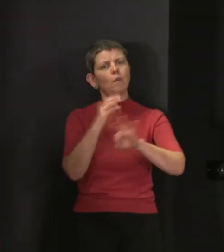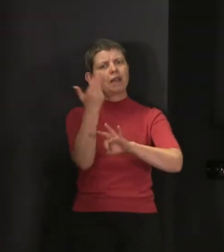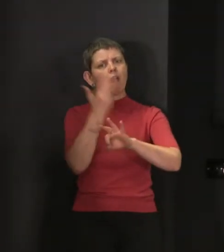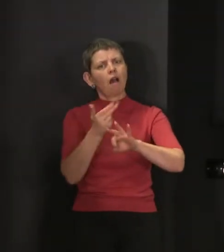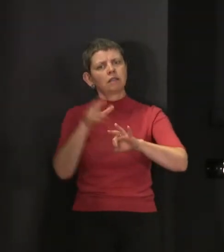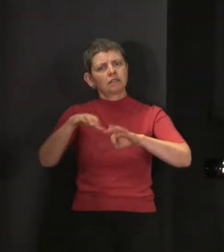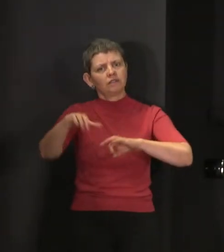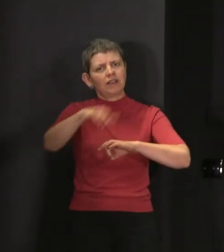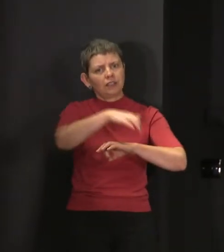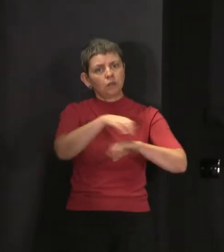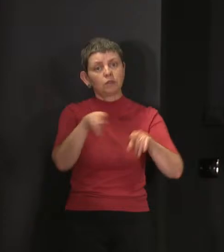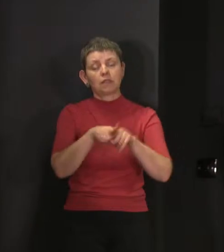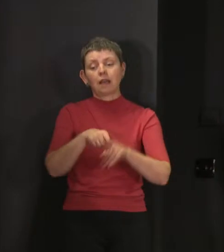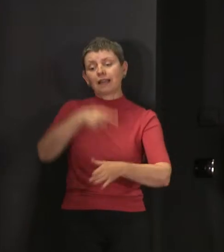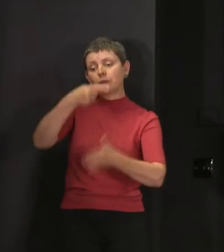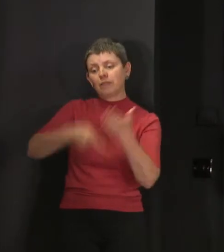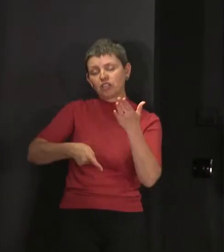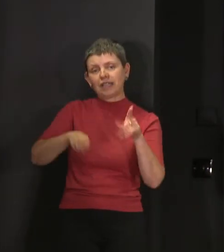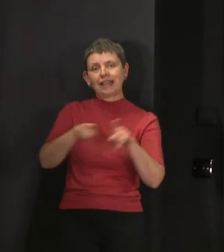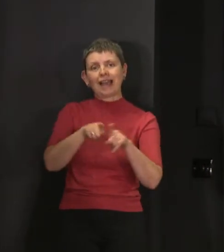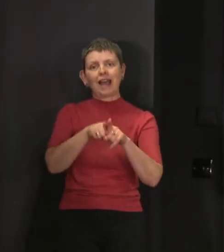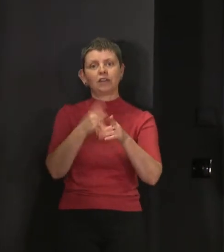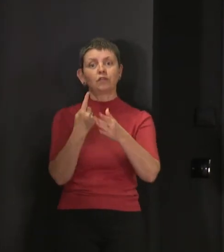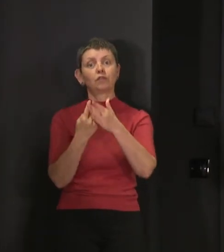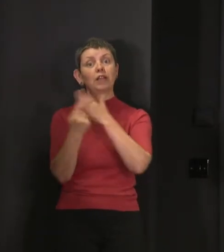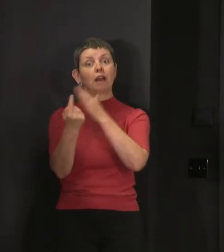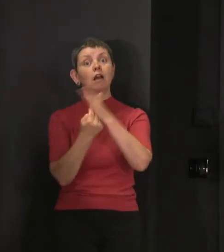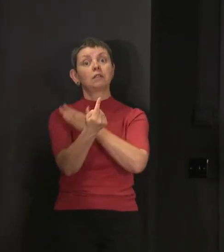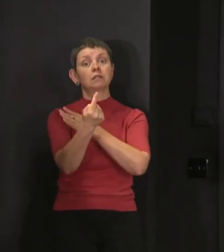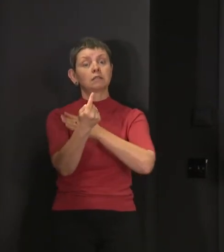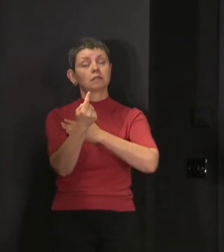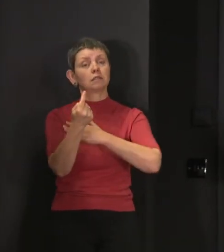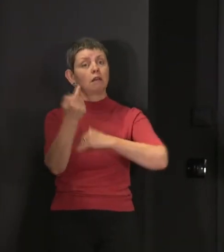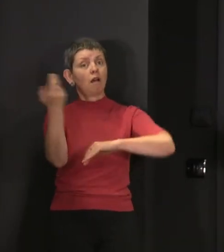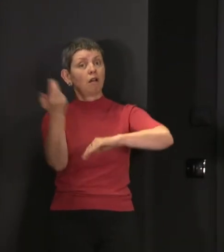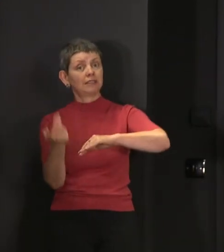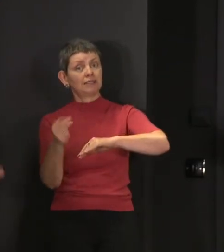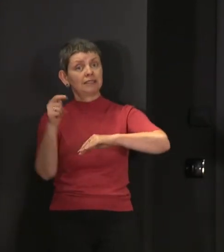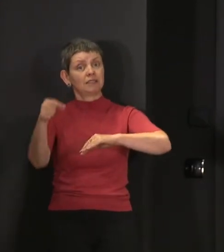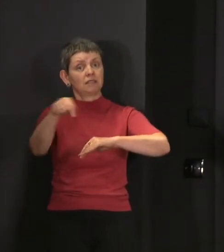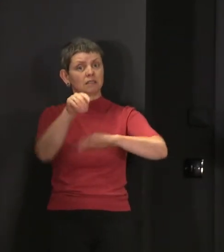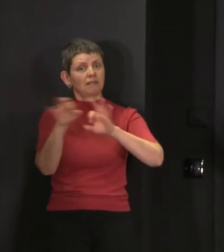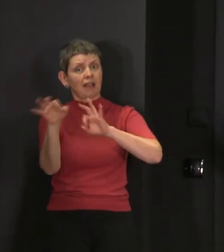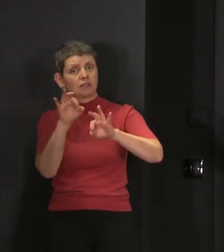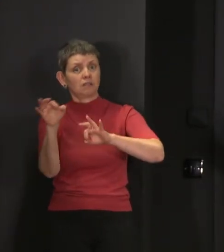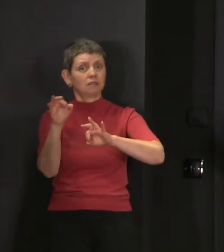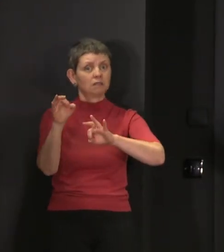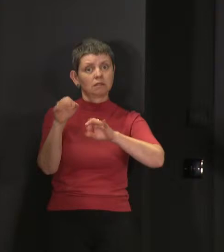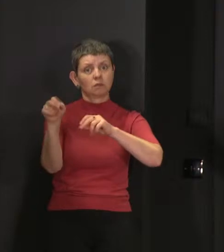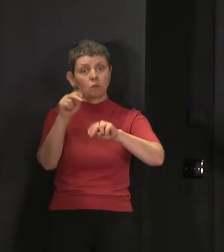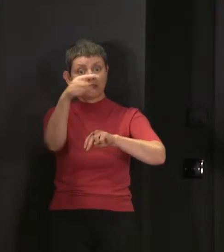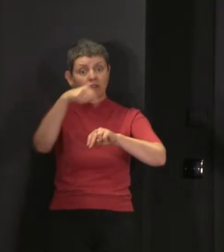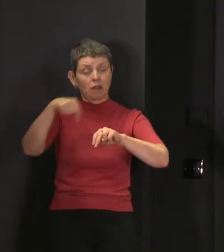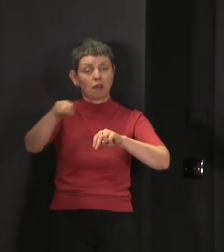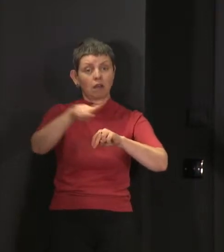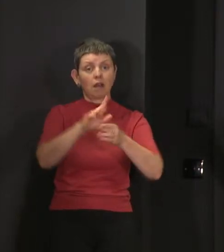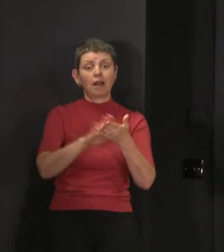commissioning for freelancers that are associated with them. It will remove the threat of insolvency